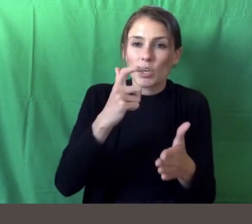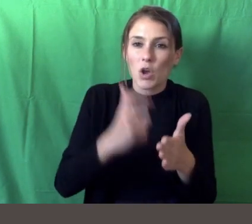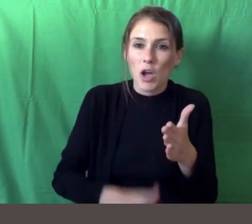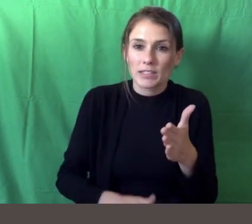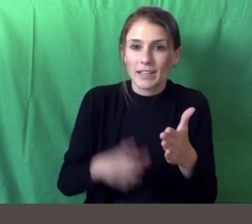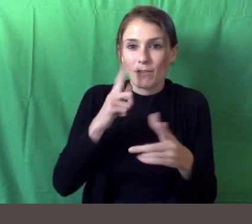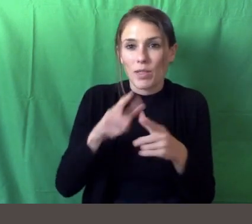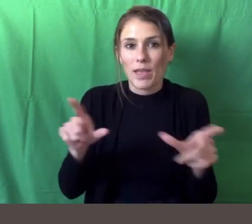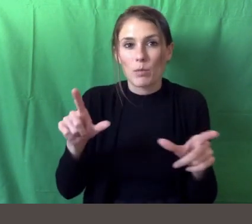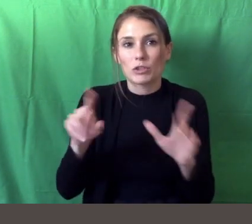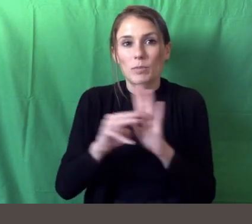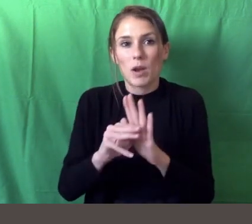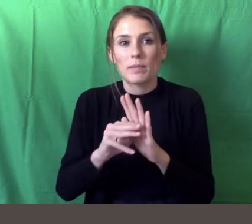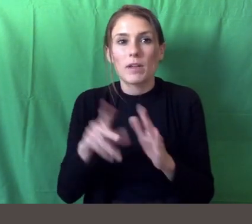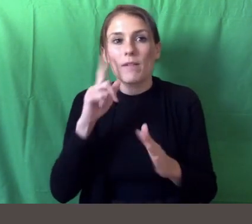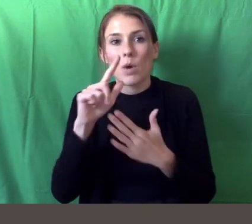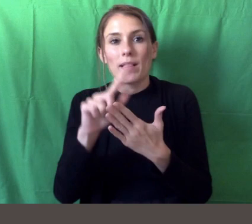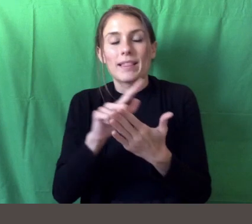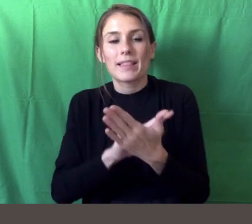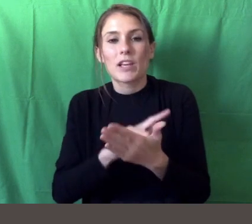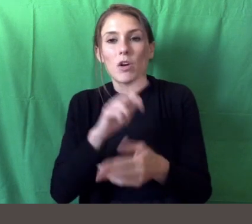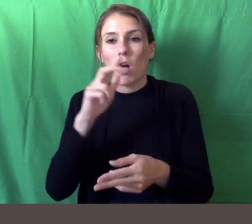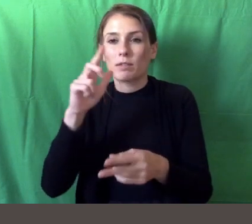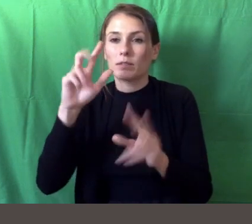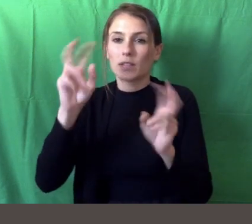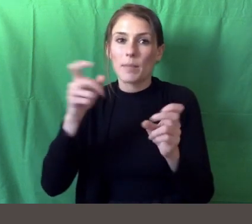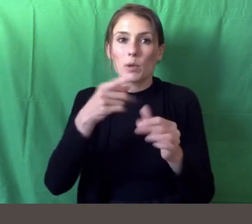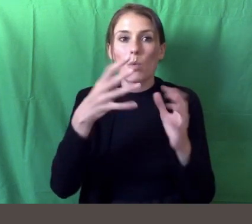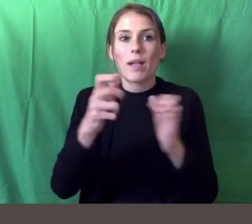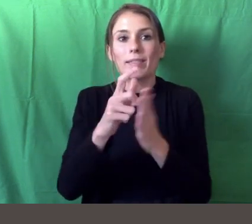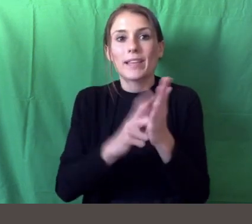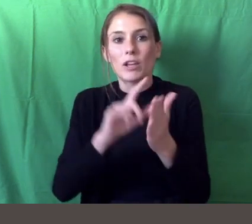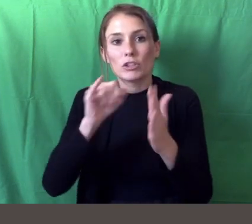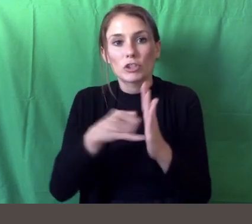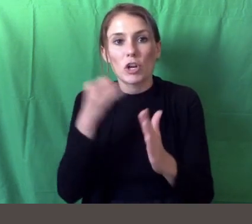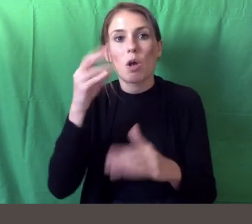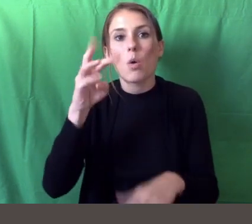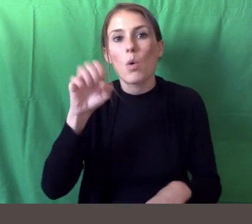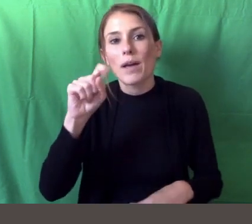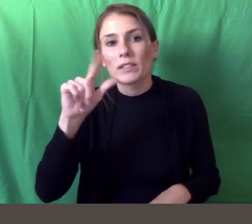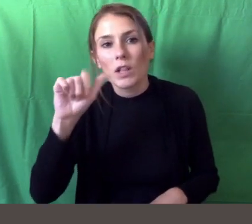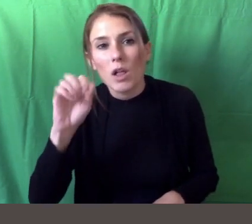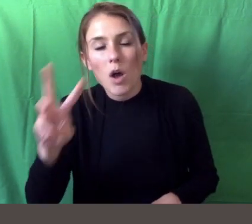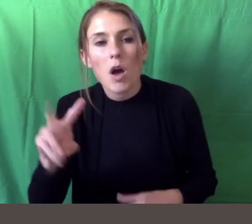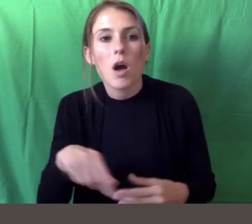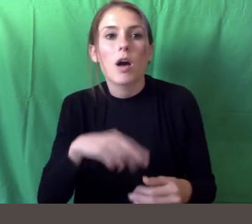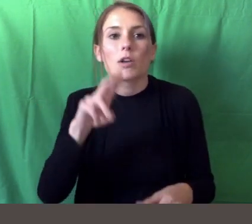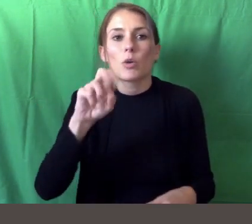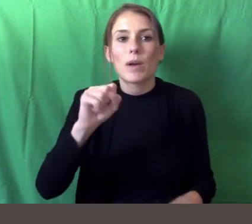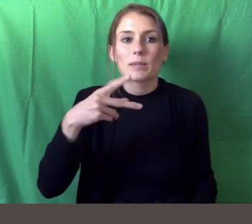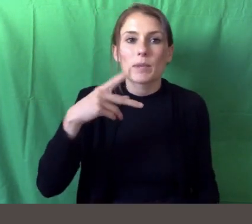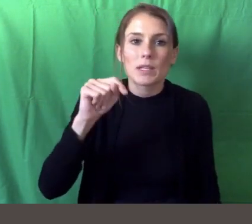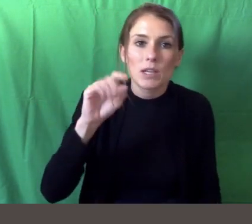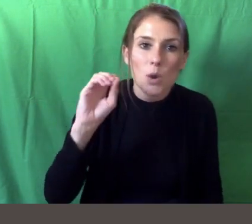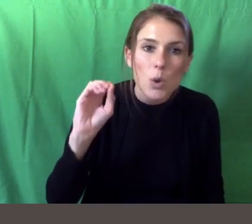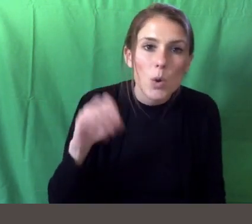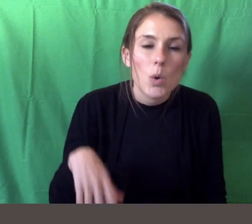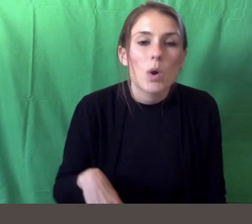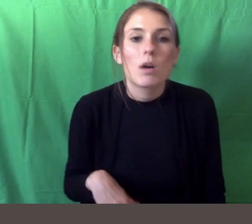For example, for legal topics, you'd want to use legal journals, the online database Westlaw, United States patents.